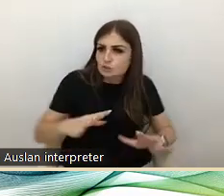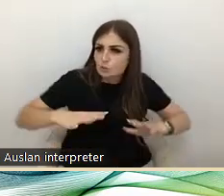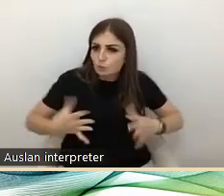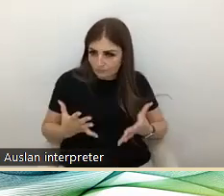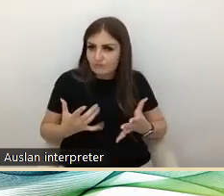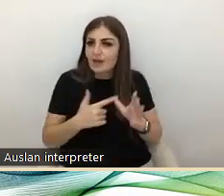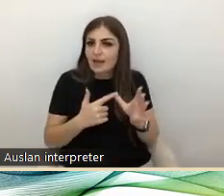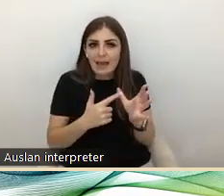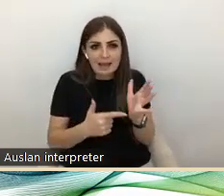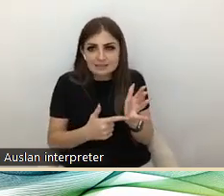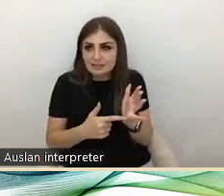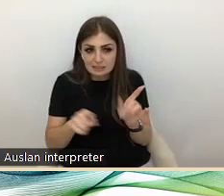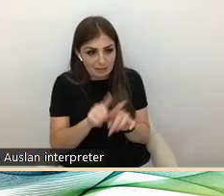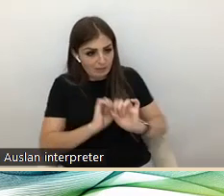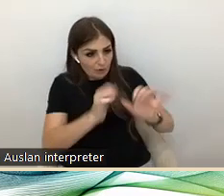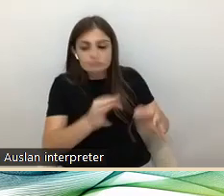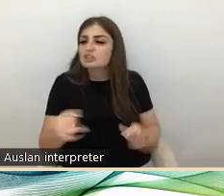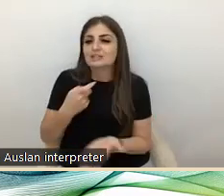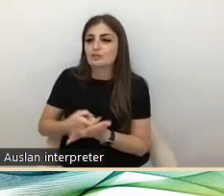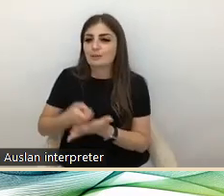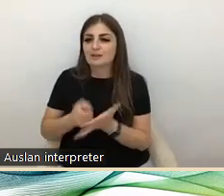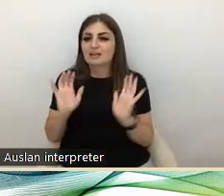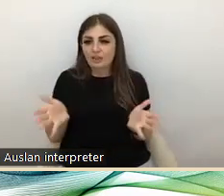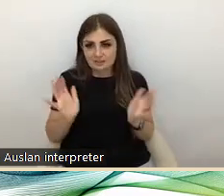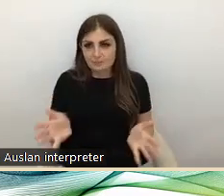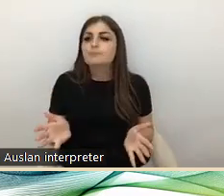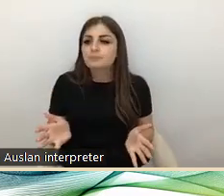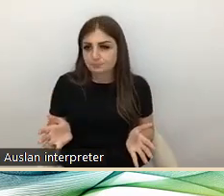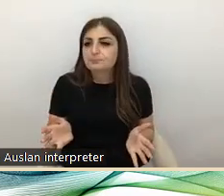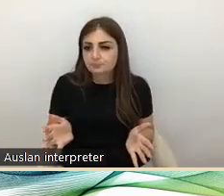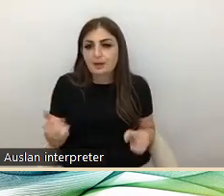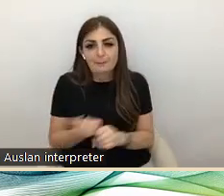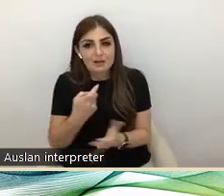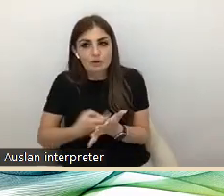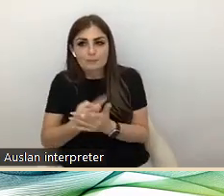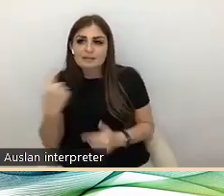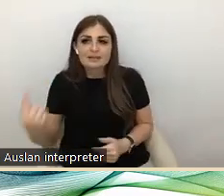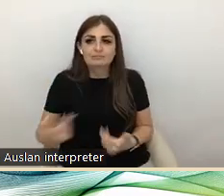AAT, they are just making recommendations, and they make them independent of the NDIA